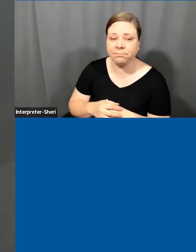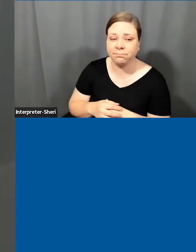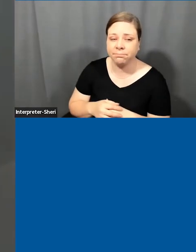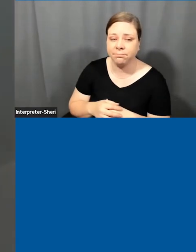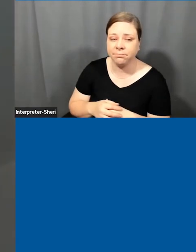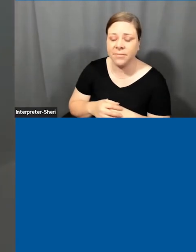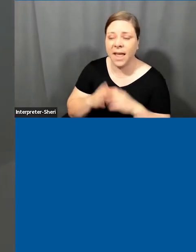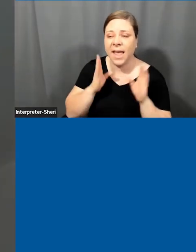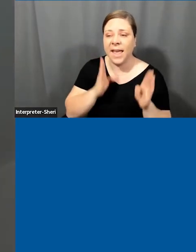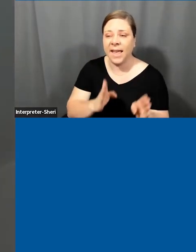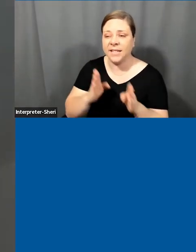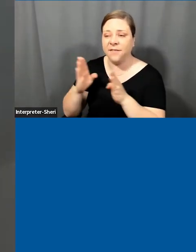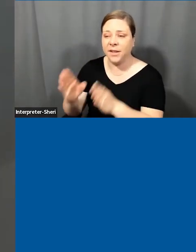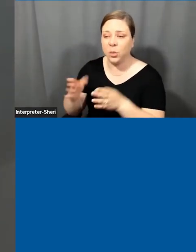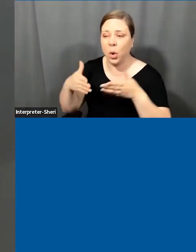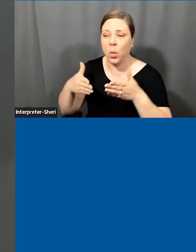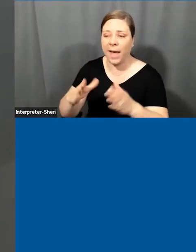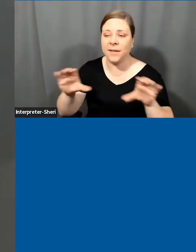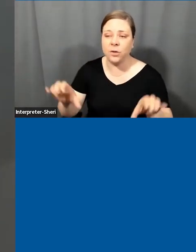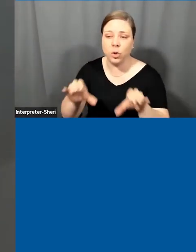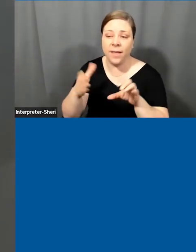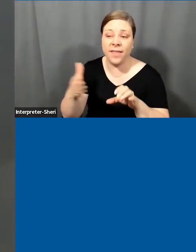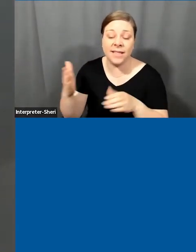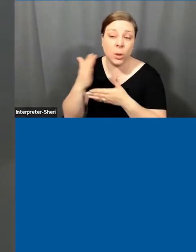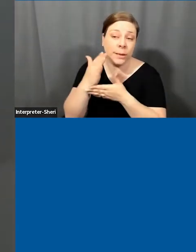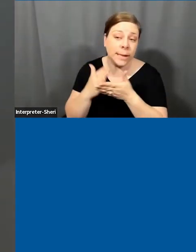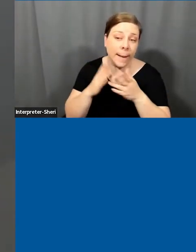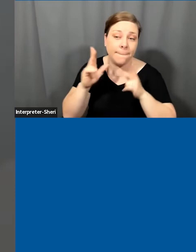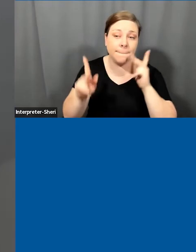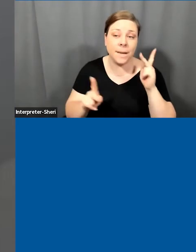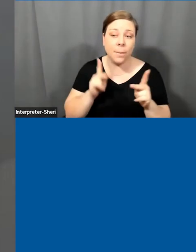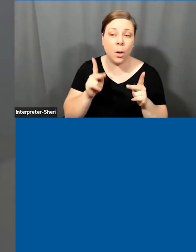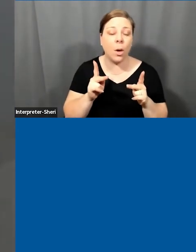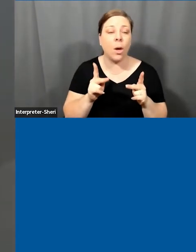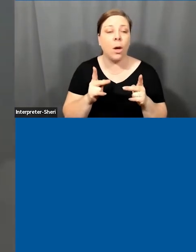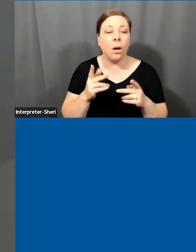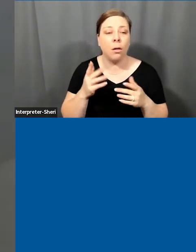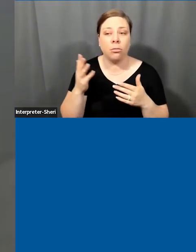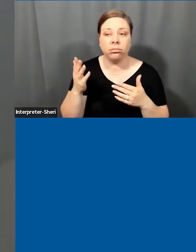individual ways of doing things. So some people will go through websites by looking at the headings.